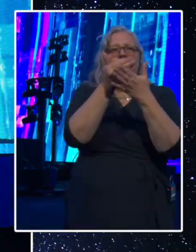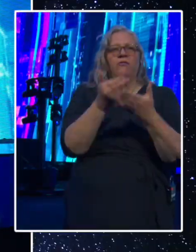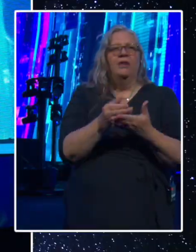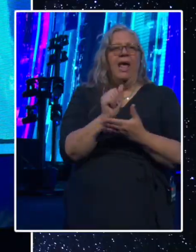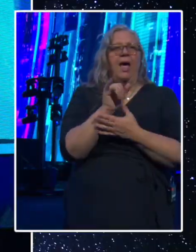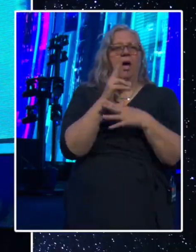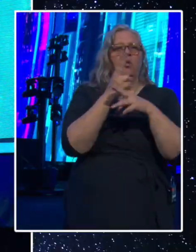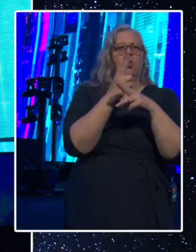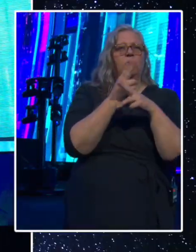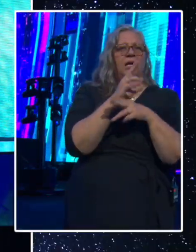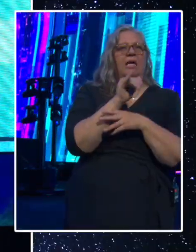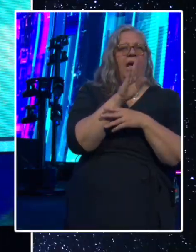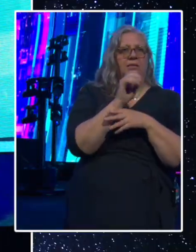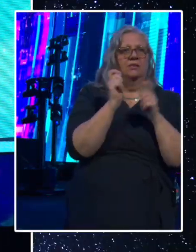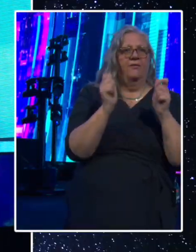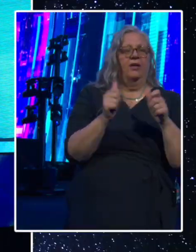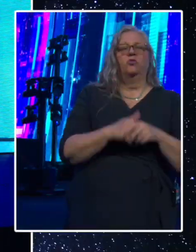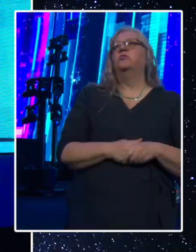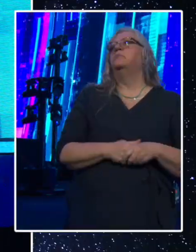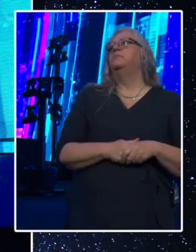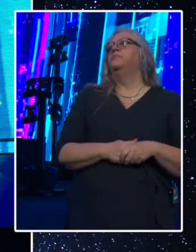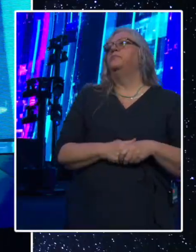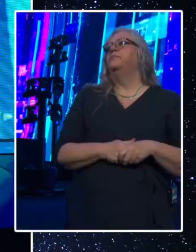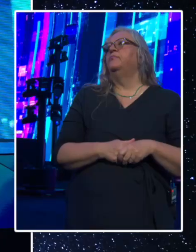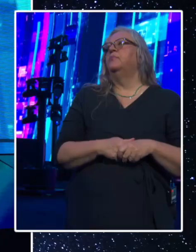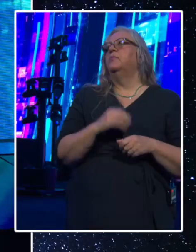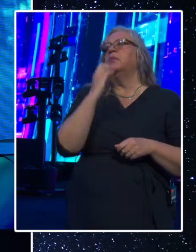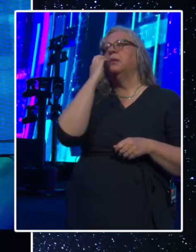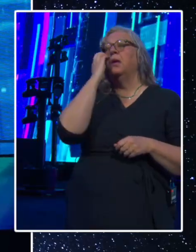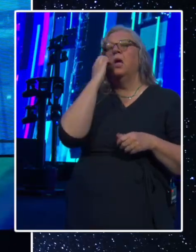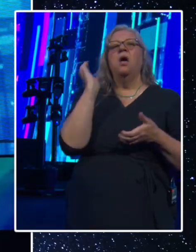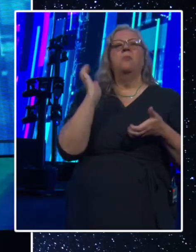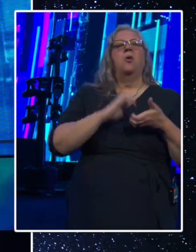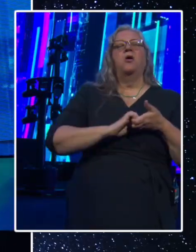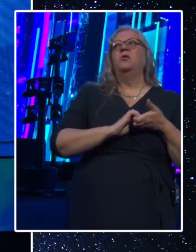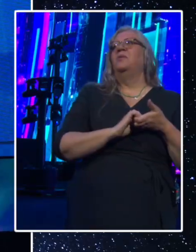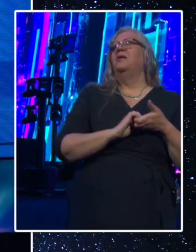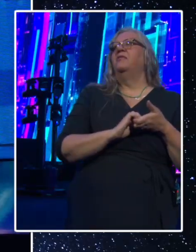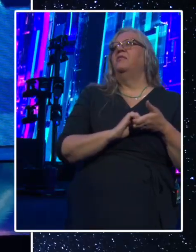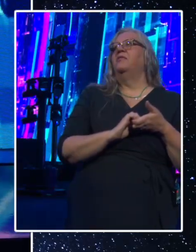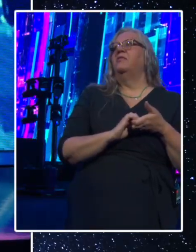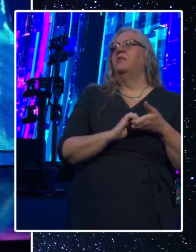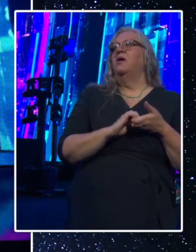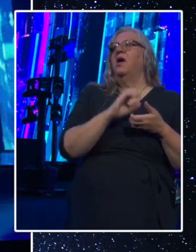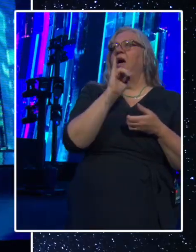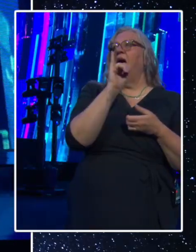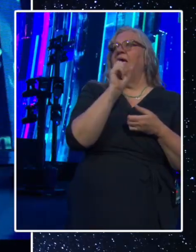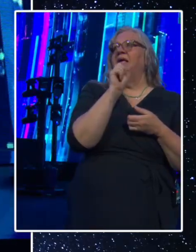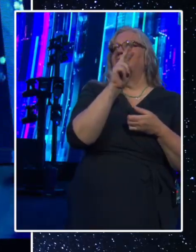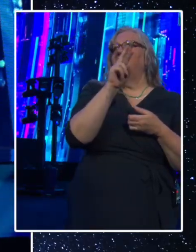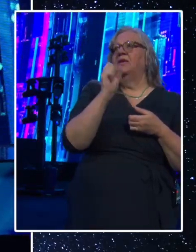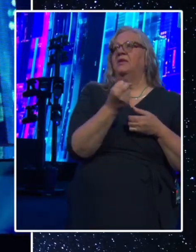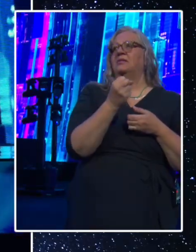to deploy proven AI use cases faster. For example, we have partnered with ISVs like ABLE